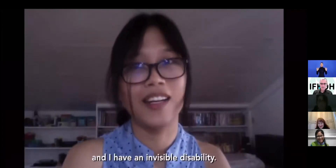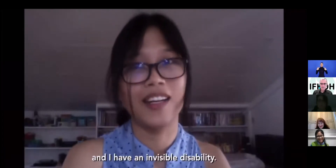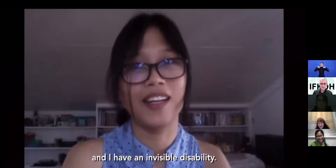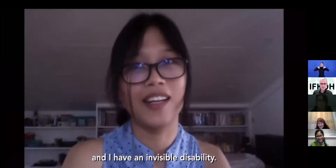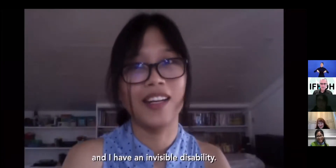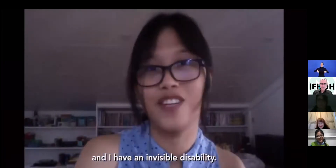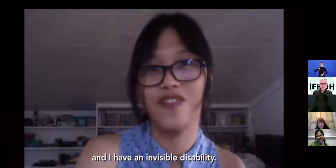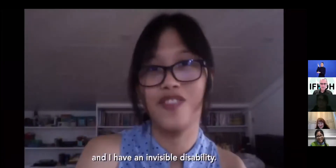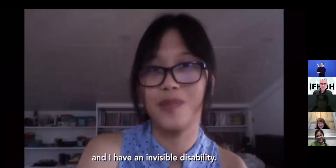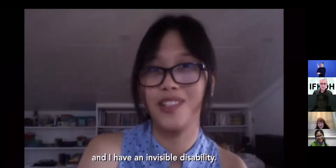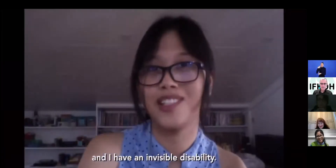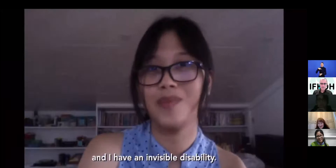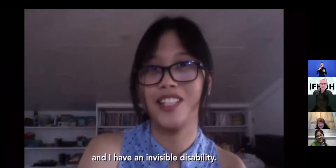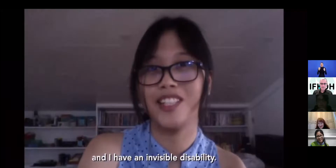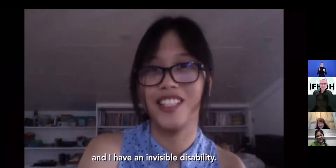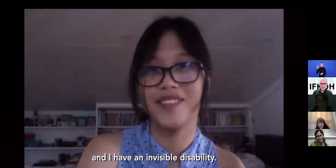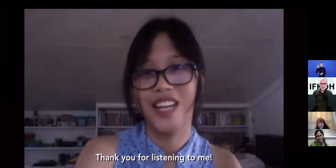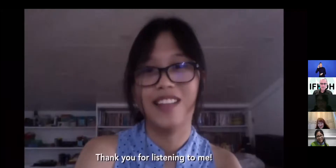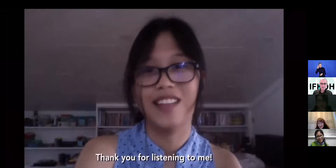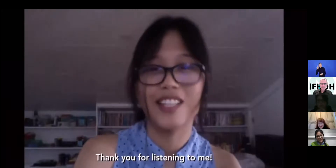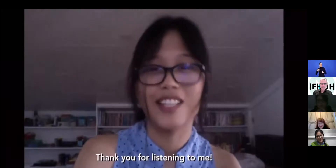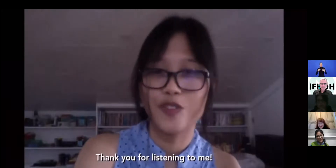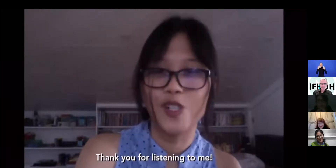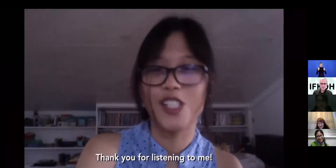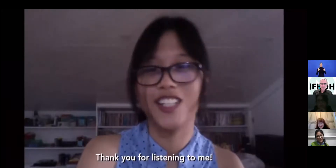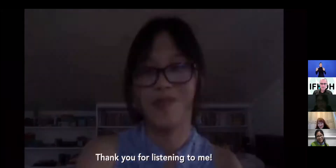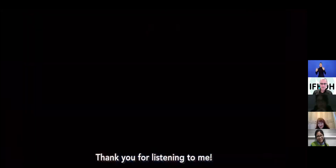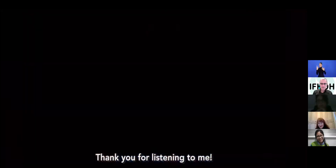. Finally! Now I'm here as a speaker. I am a cochlear